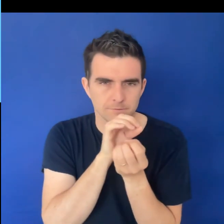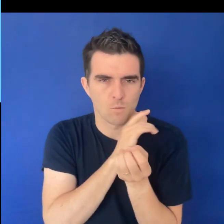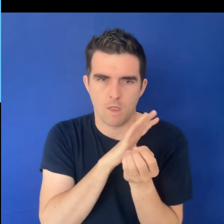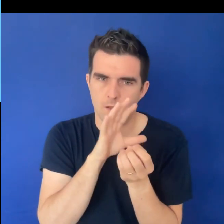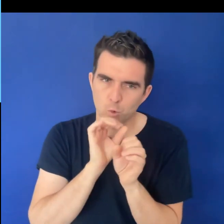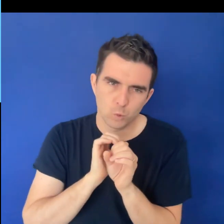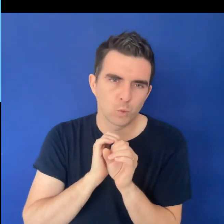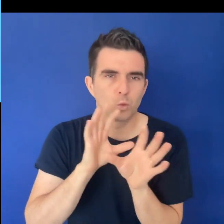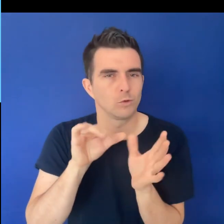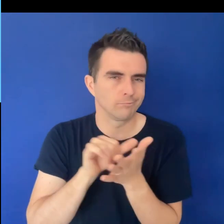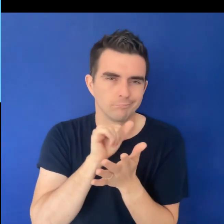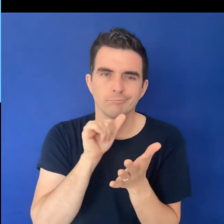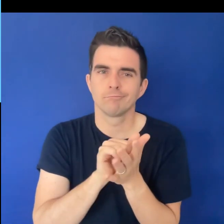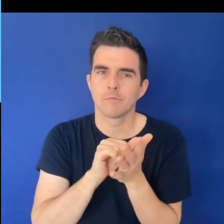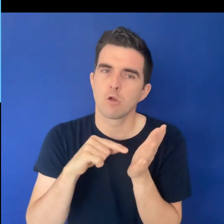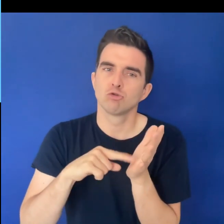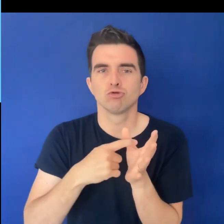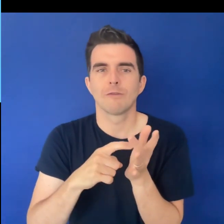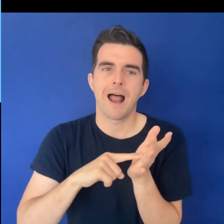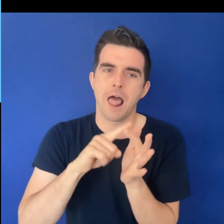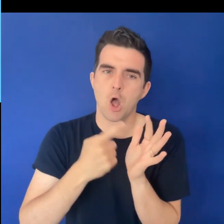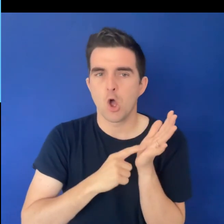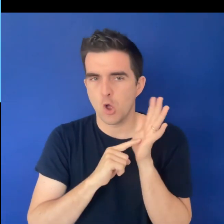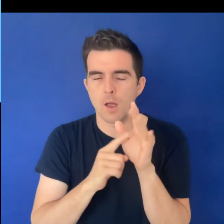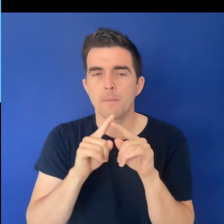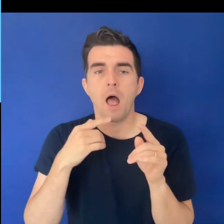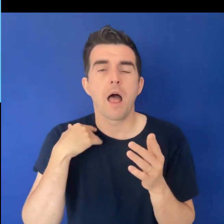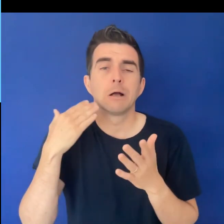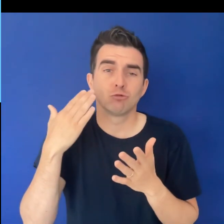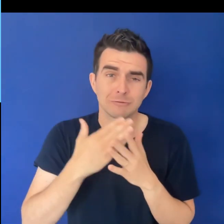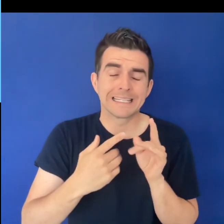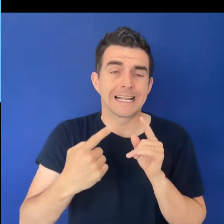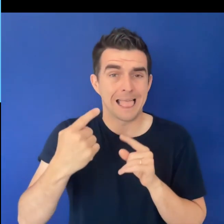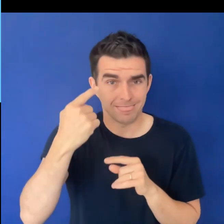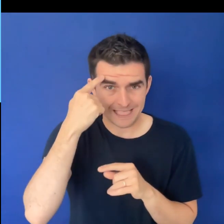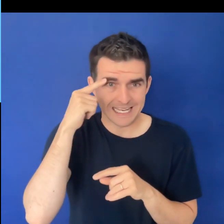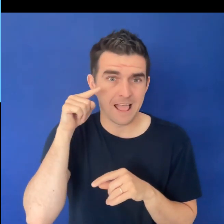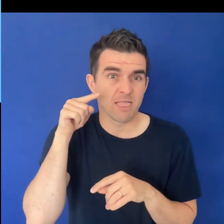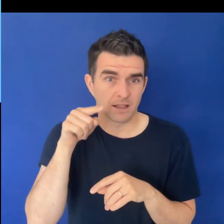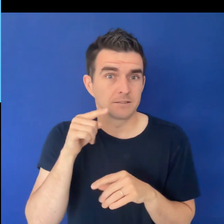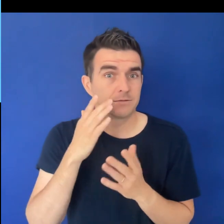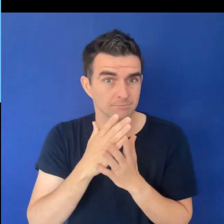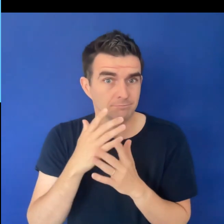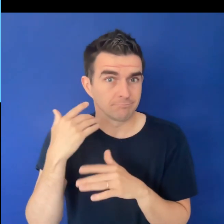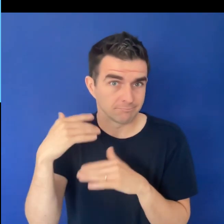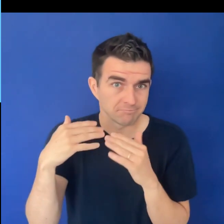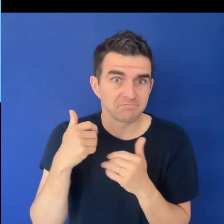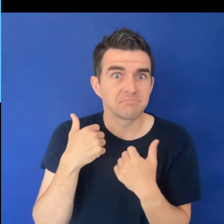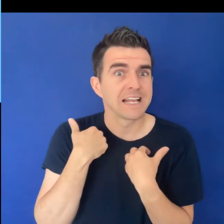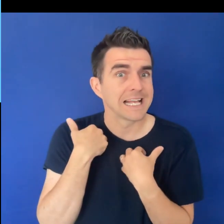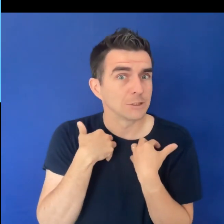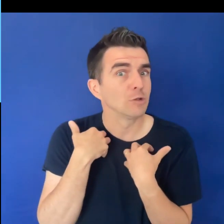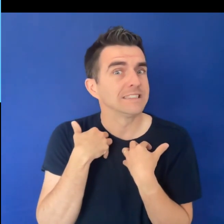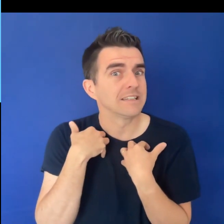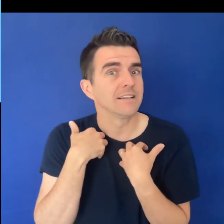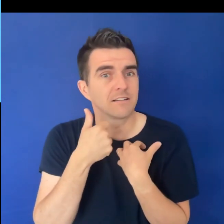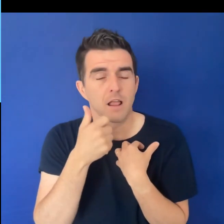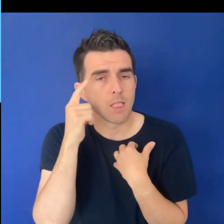together a formal trailer to showcase this game, but I still really think that this game is doing some interesting stuff, and I think it is worth talking about,